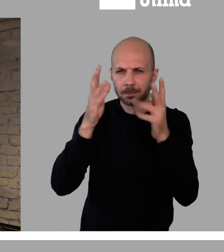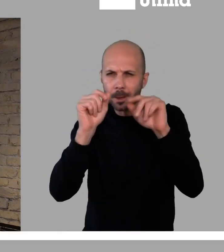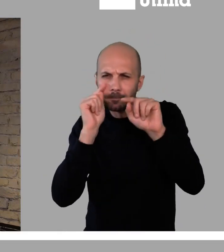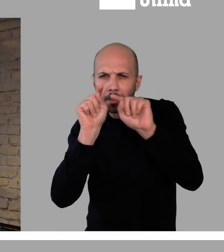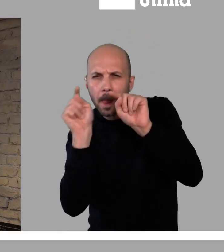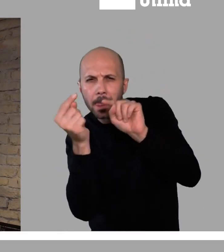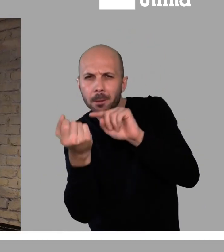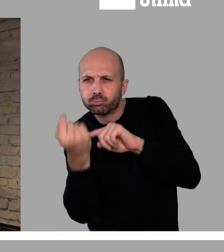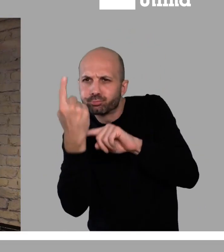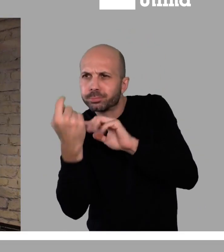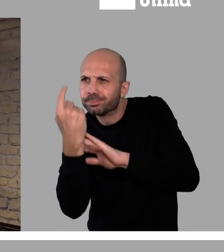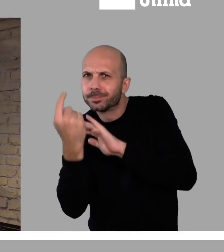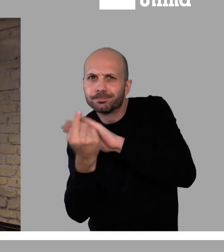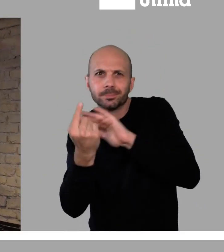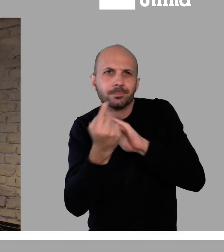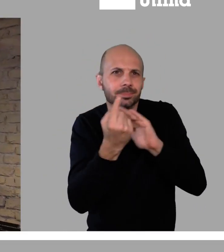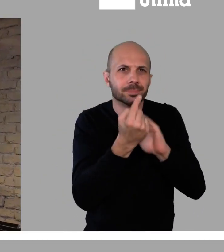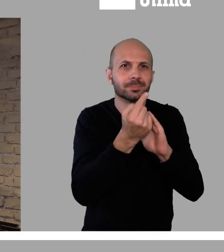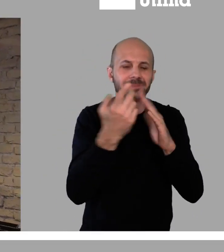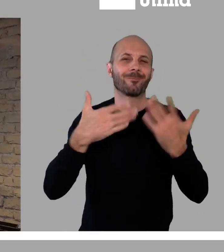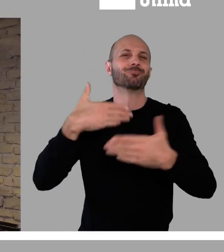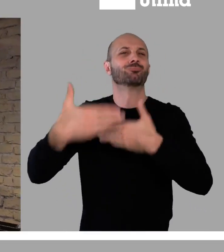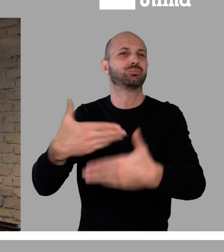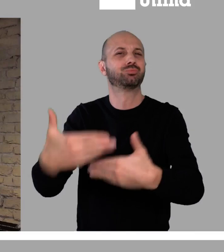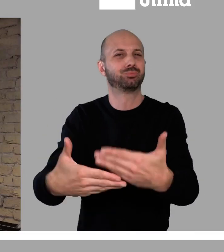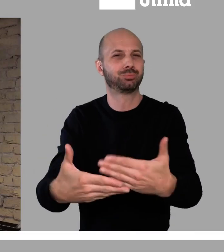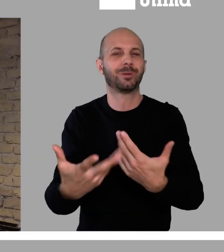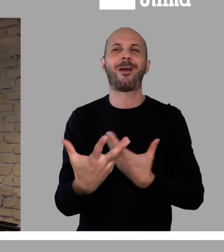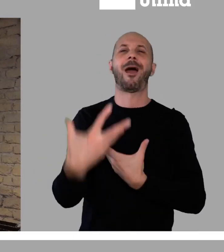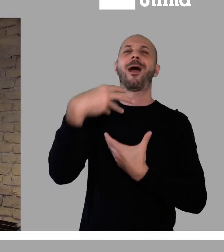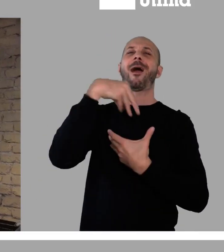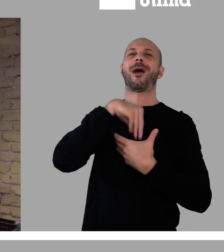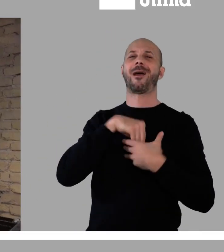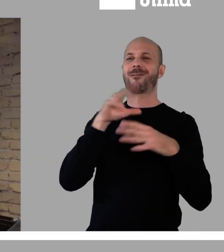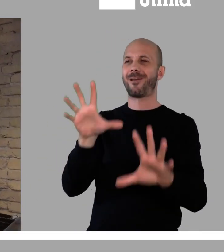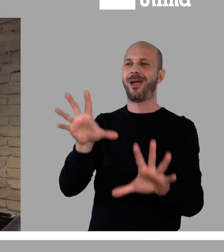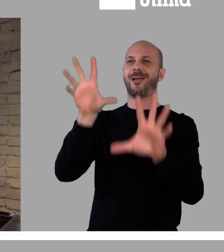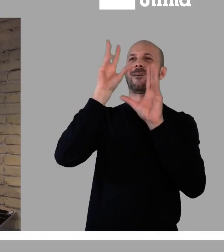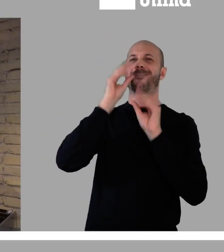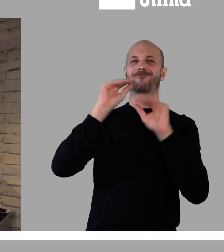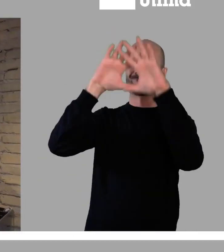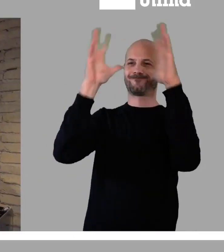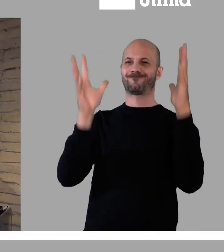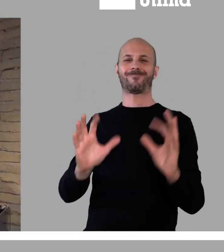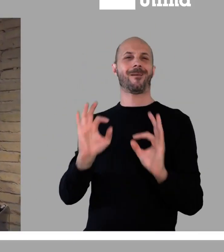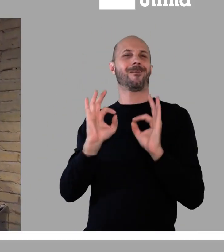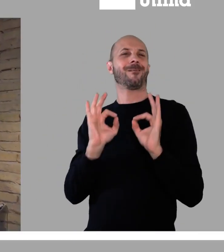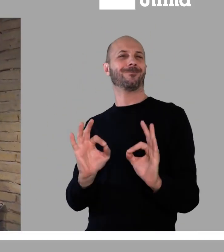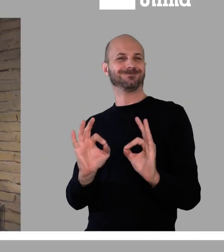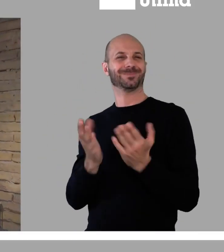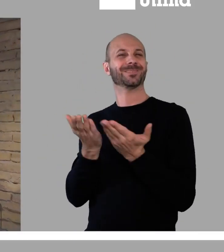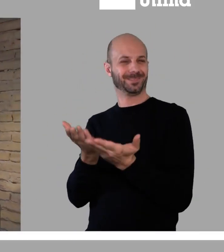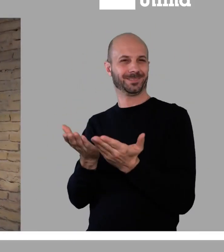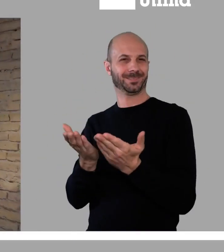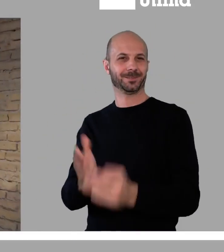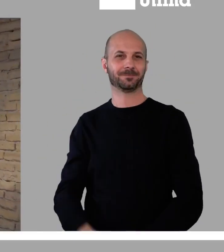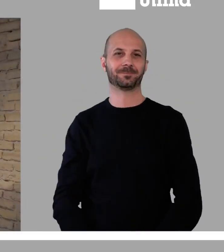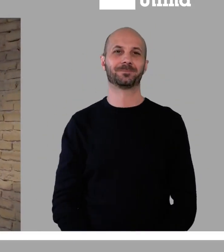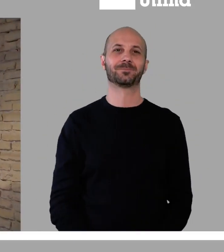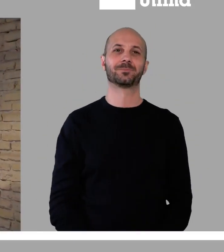and grasp all the details in order to have a detailed analysis of the image,